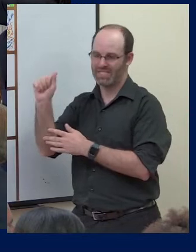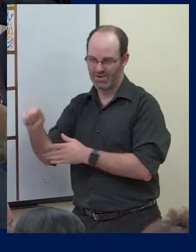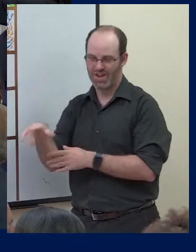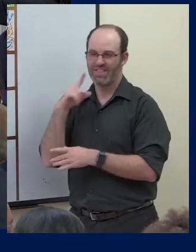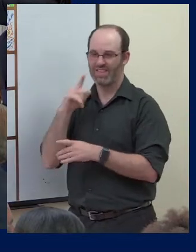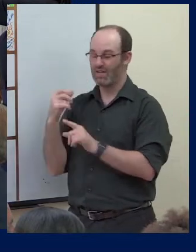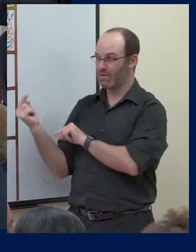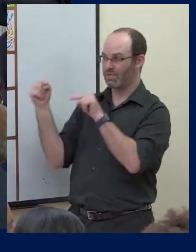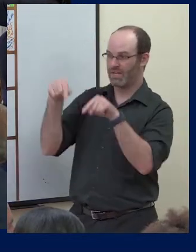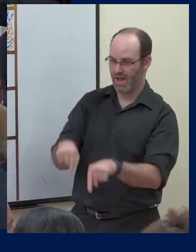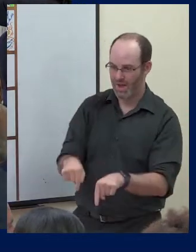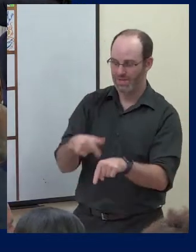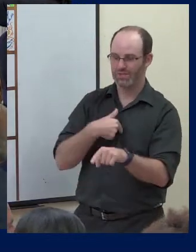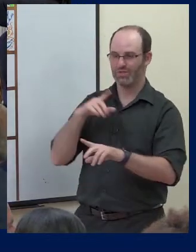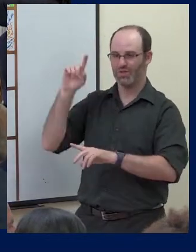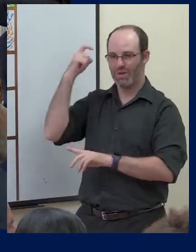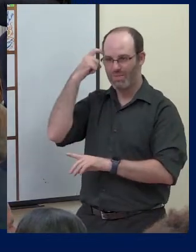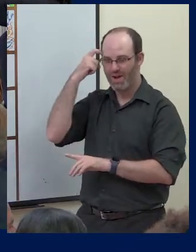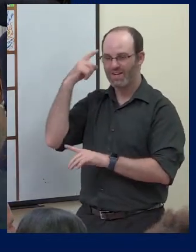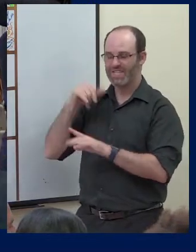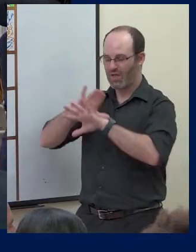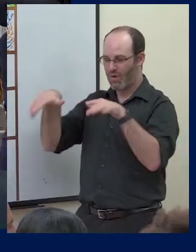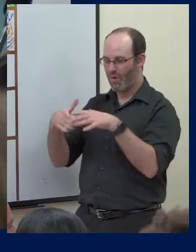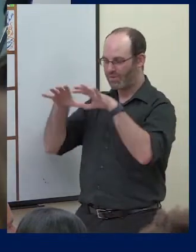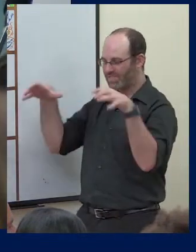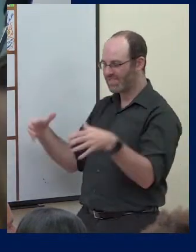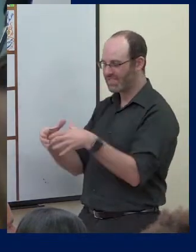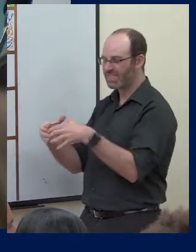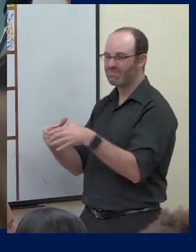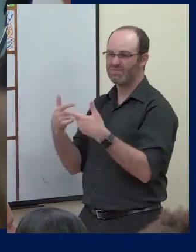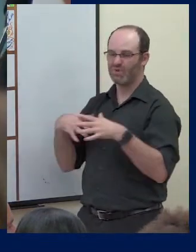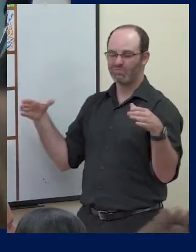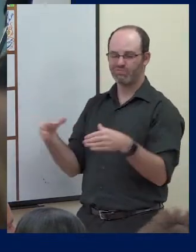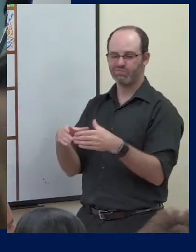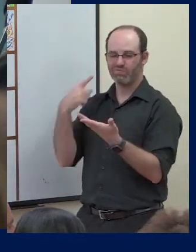team for convening this important discussion.